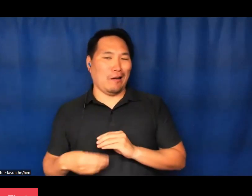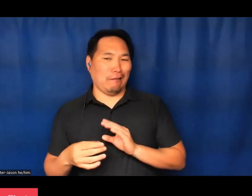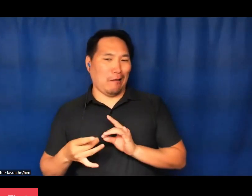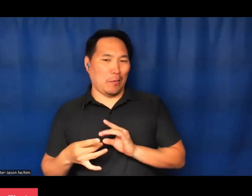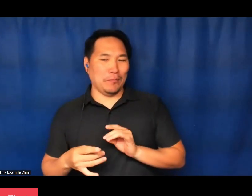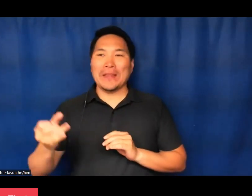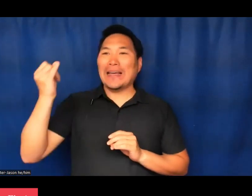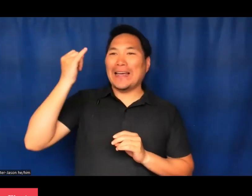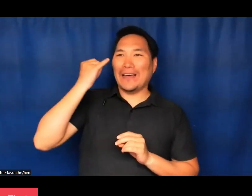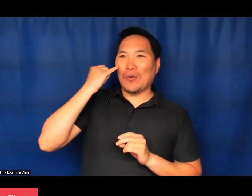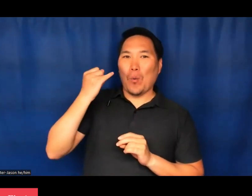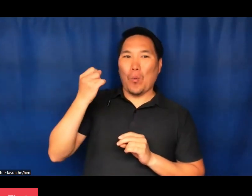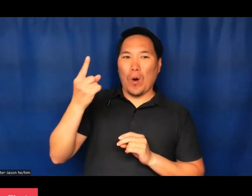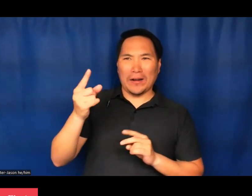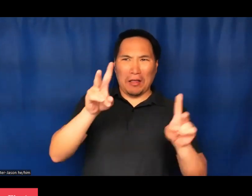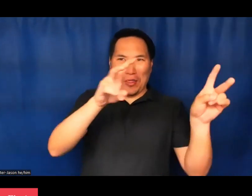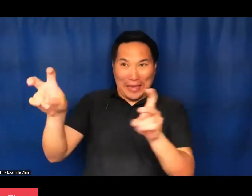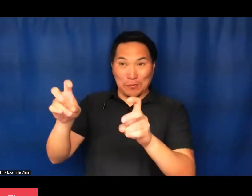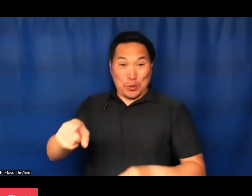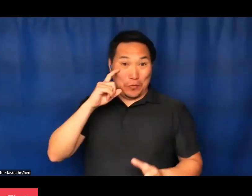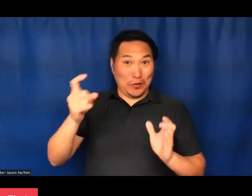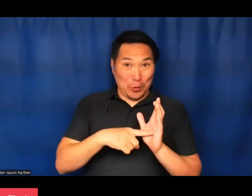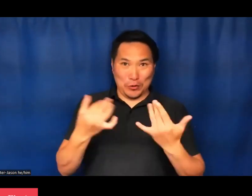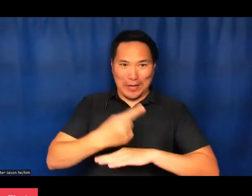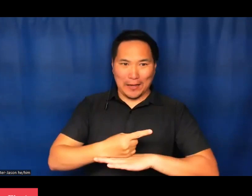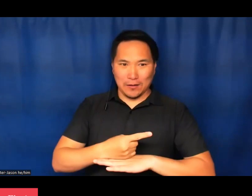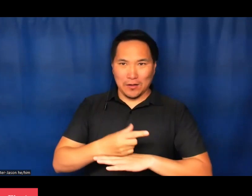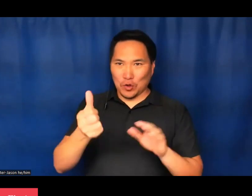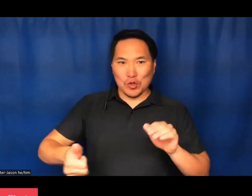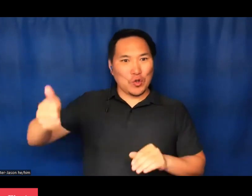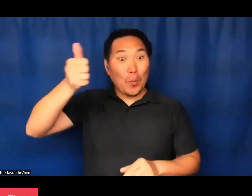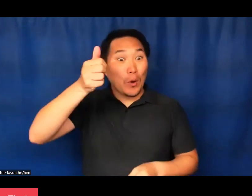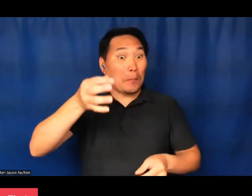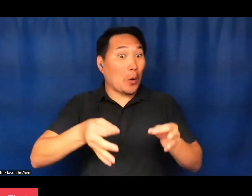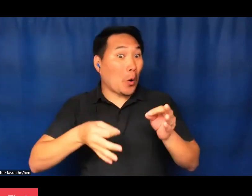If one of the things you're detecting in what you're hearing today is Supreme Court is particularly